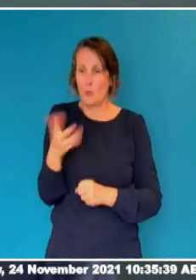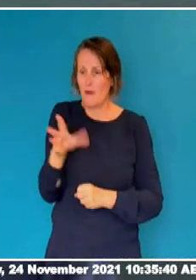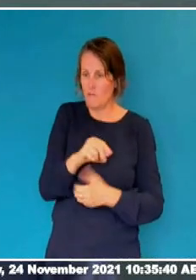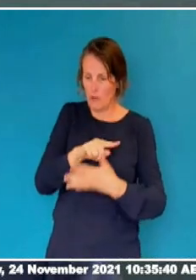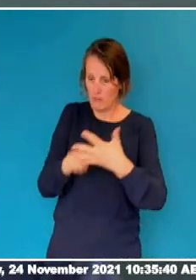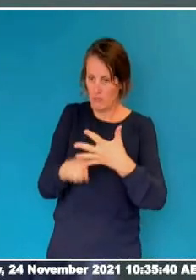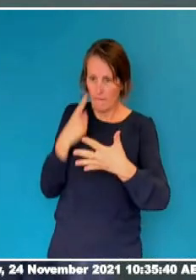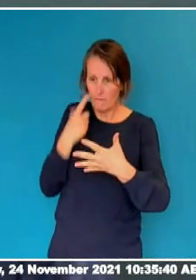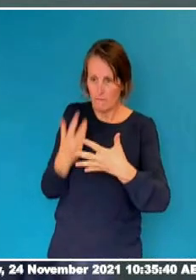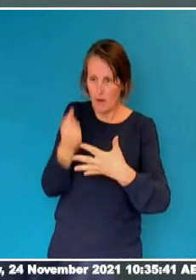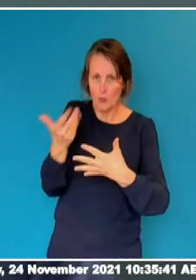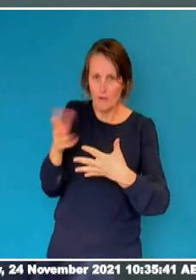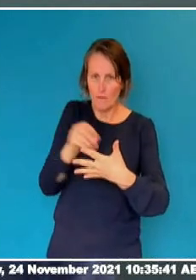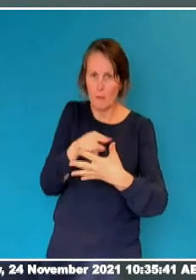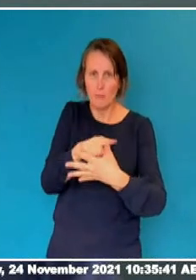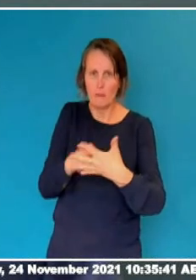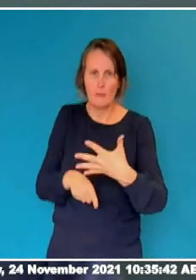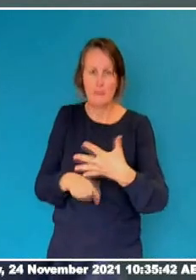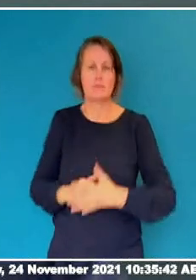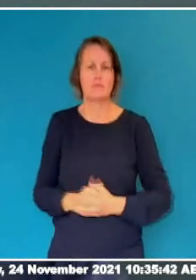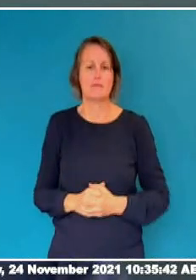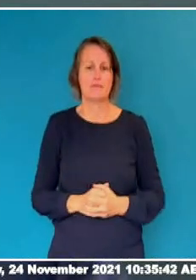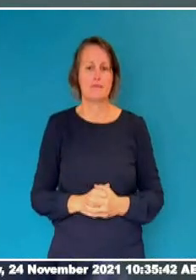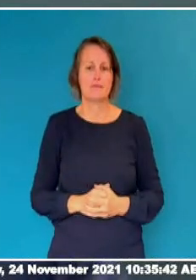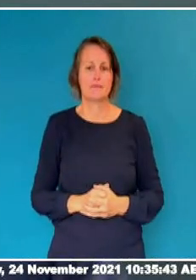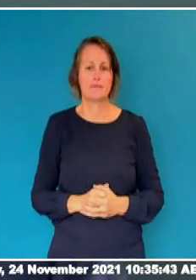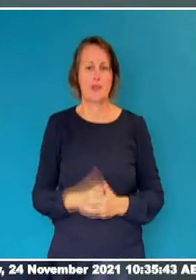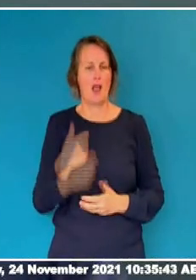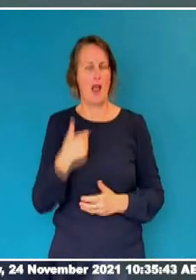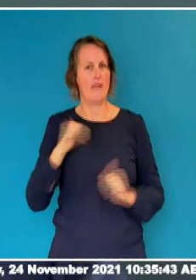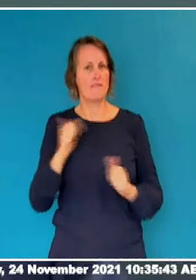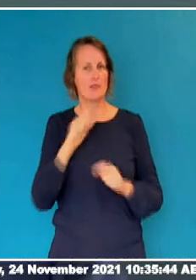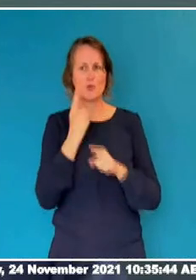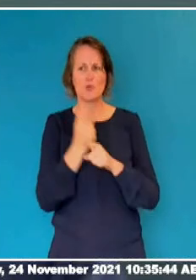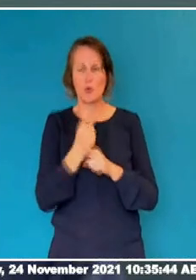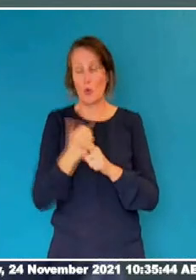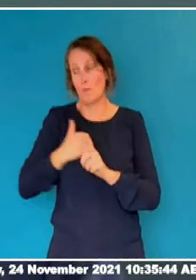How did you choose them? MR CAWOOD: I would have spoken to, or my team would have spoken